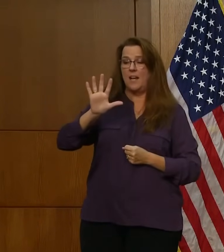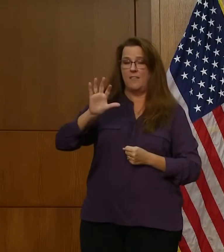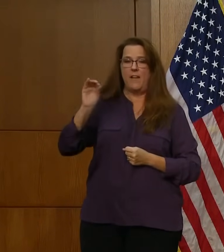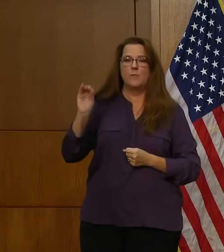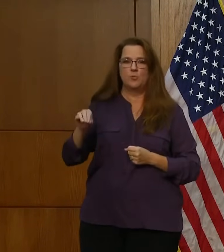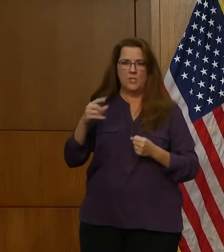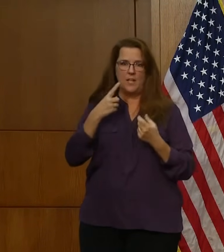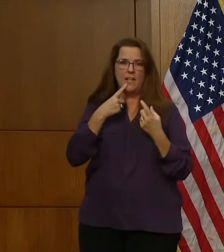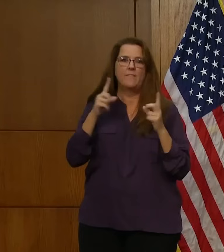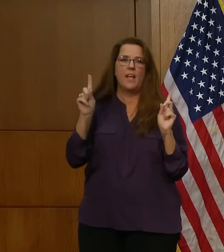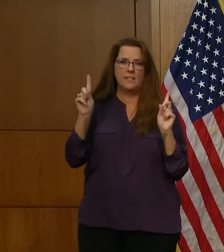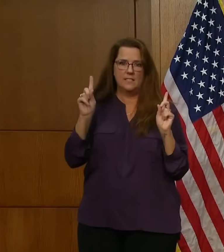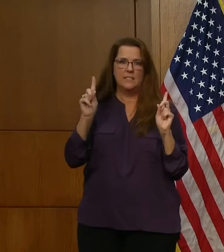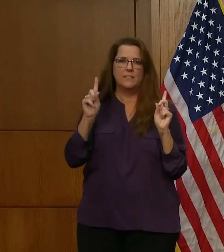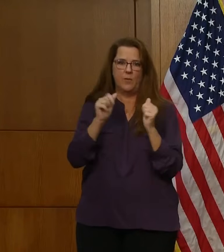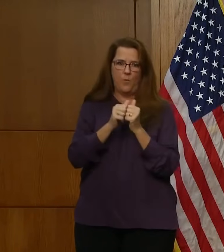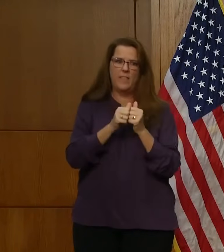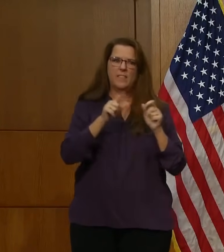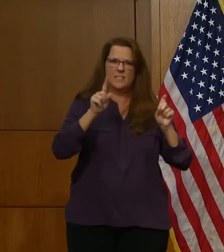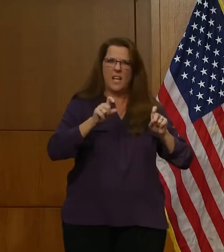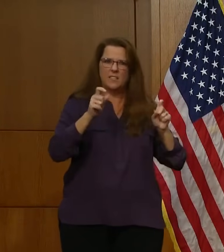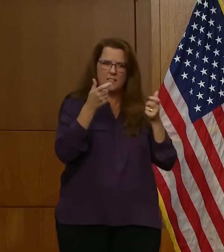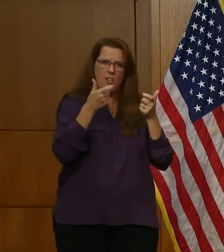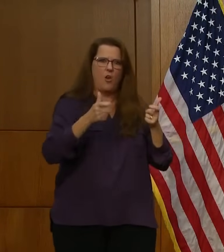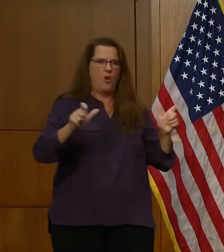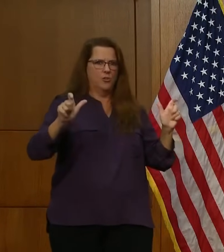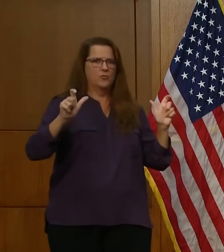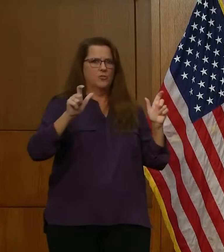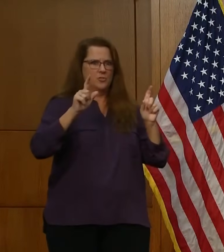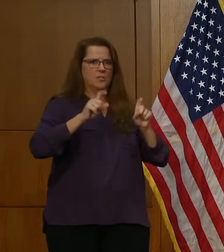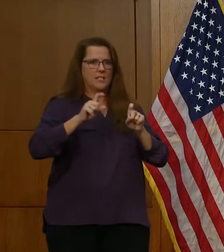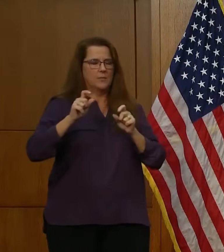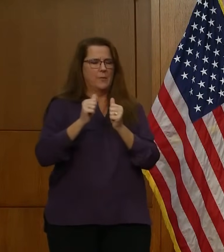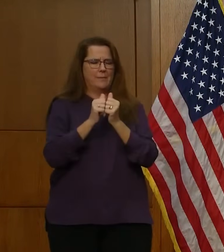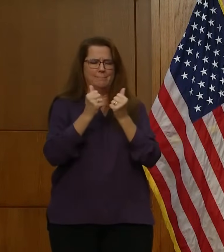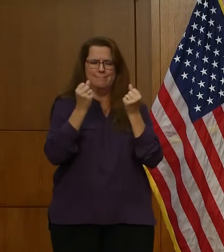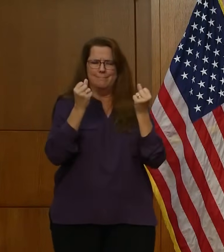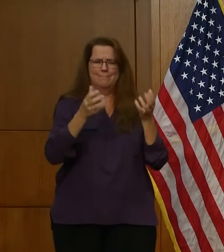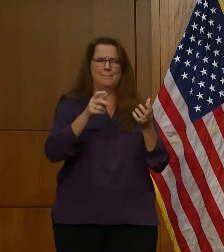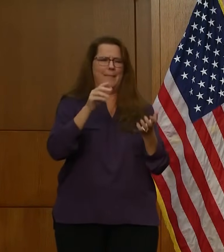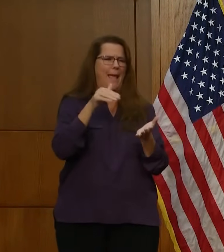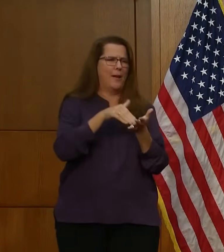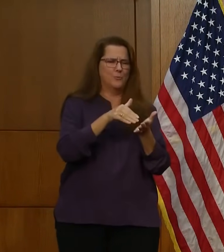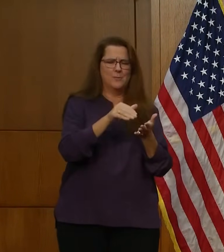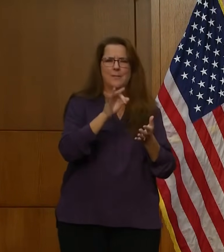AND MADONNA SAY THAT THEY'RE COVID VACCINES ARE 95%